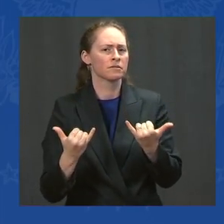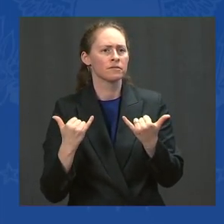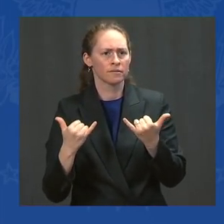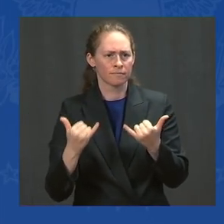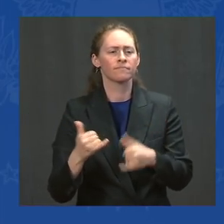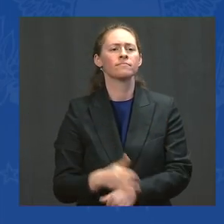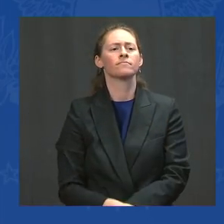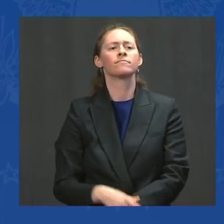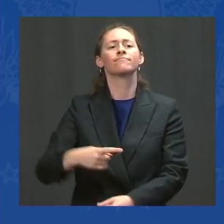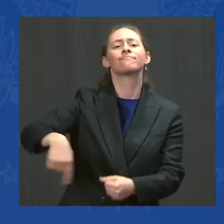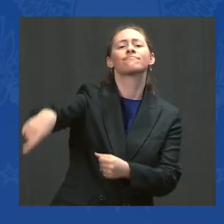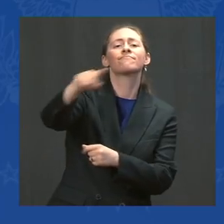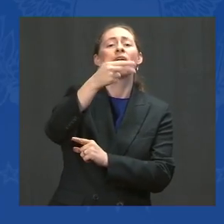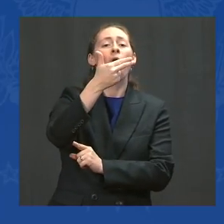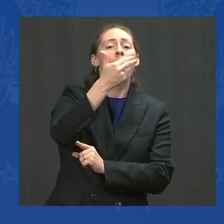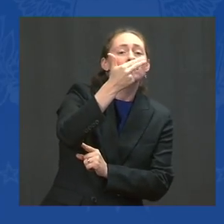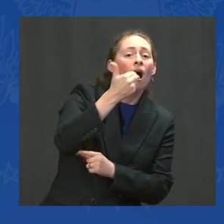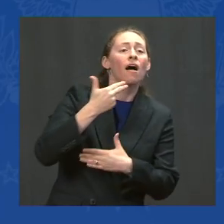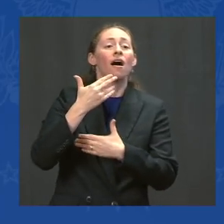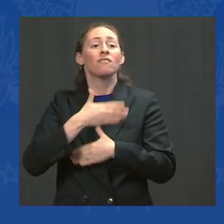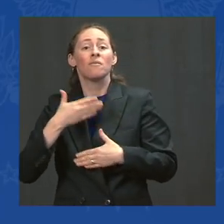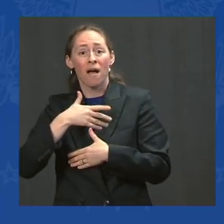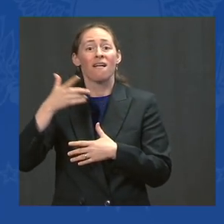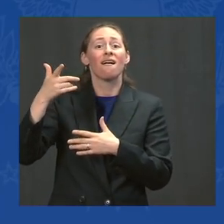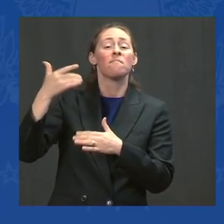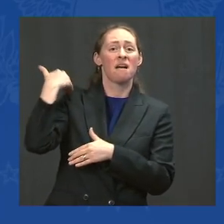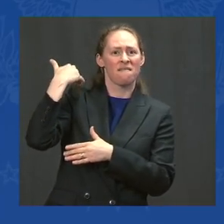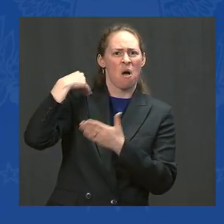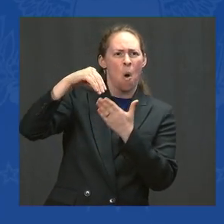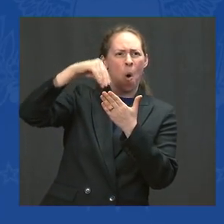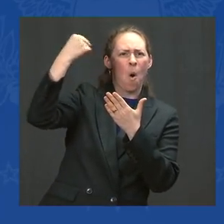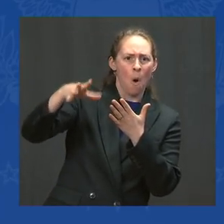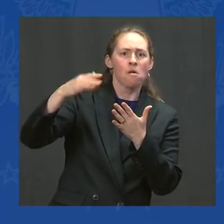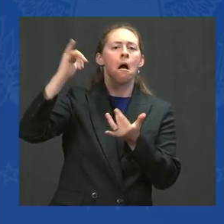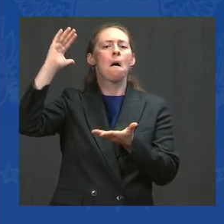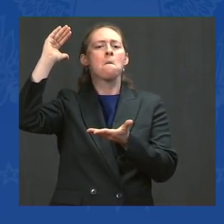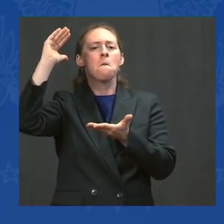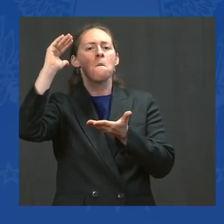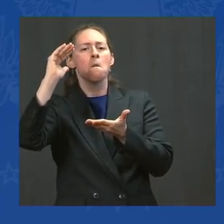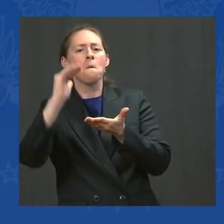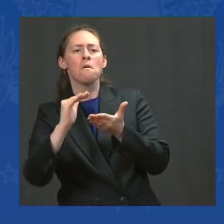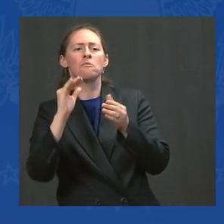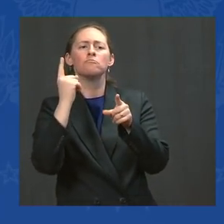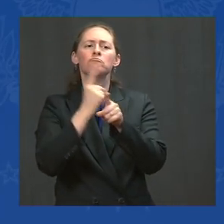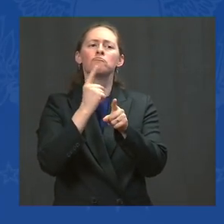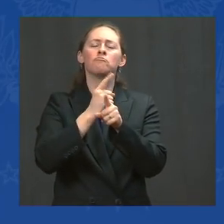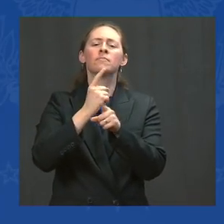prices are returning to where they used to be. Economists call all of these things "transitory effects."